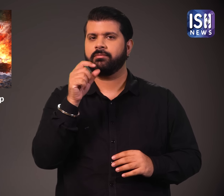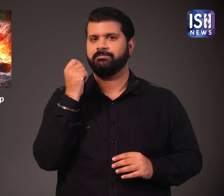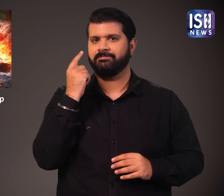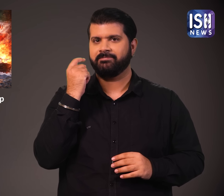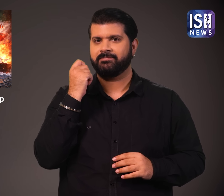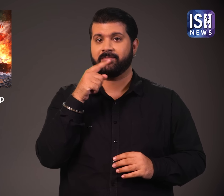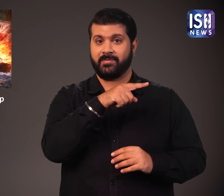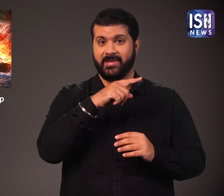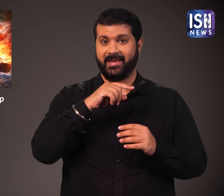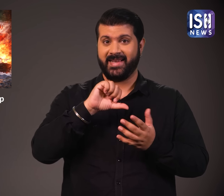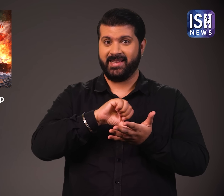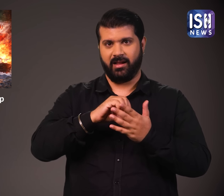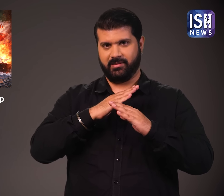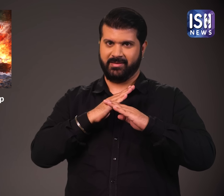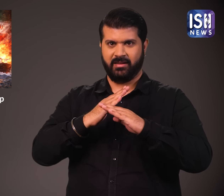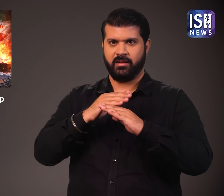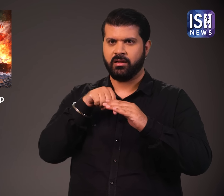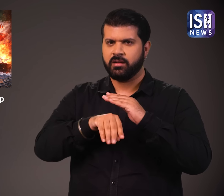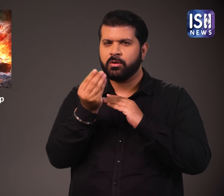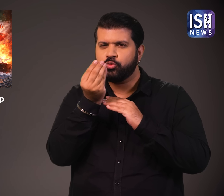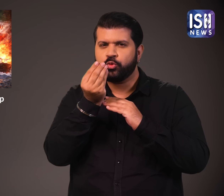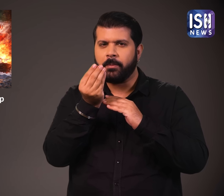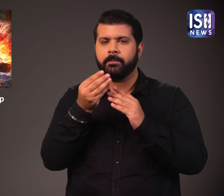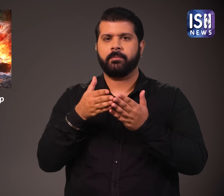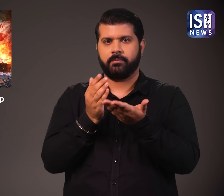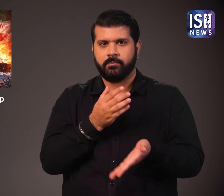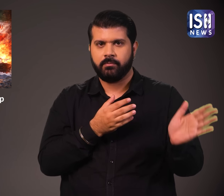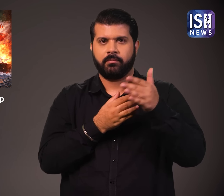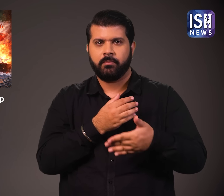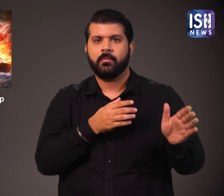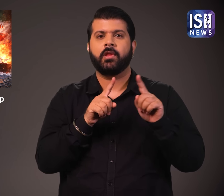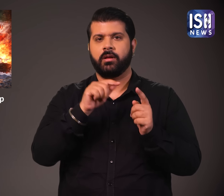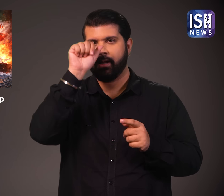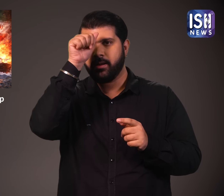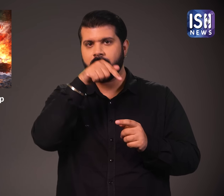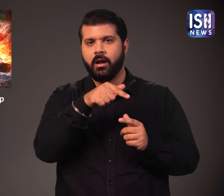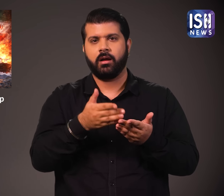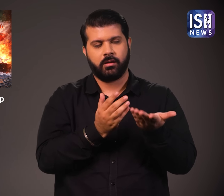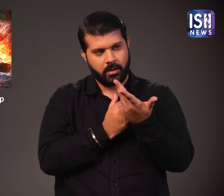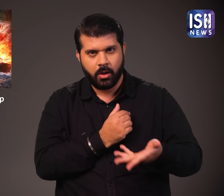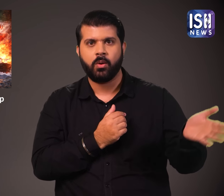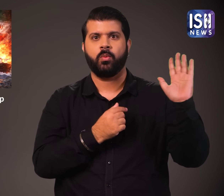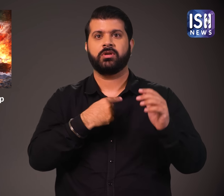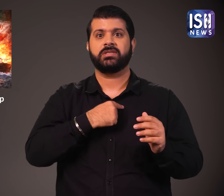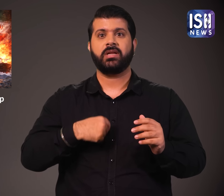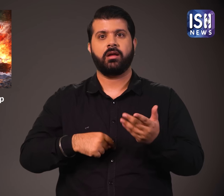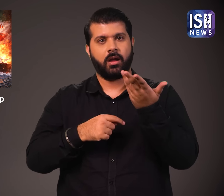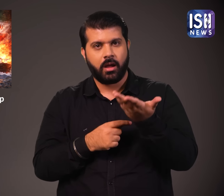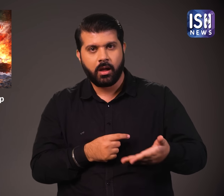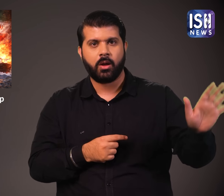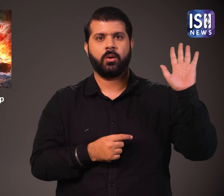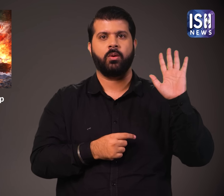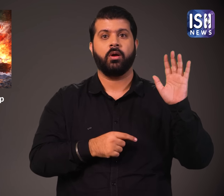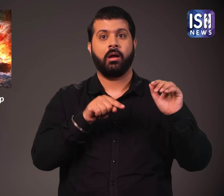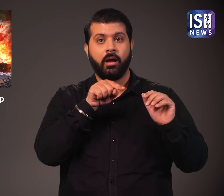Let’s understand this. Iran has allowed some countries like India and China to pass through, inspite of restrictions.